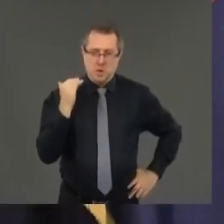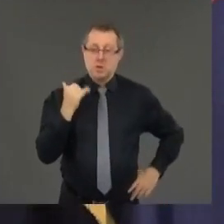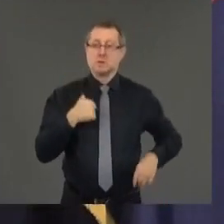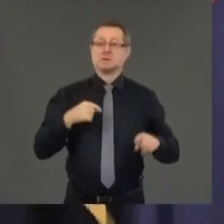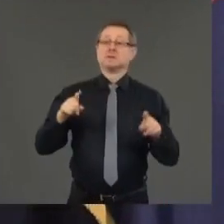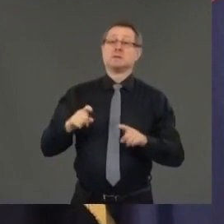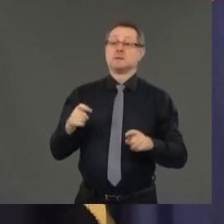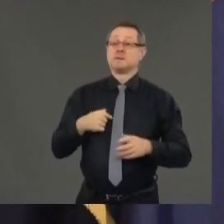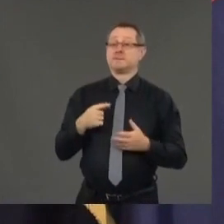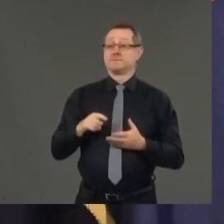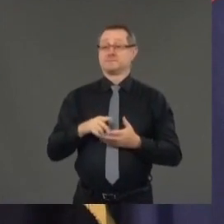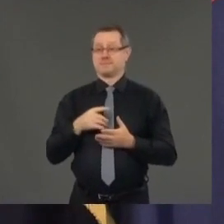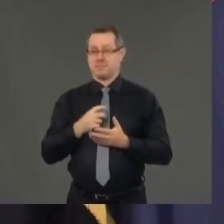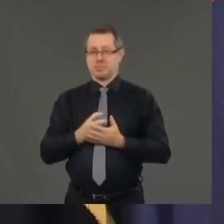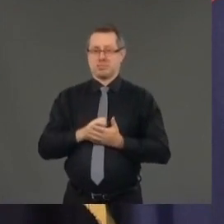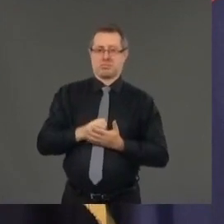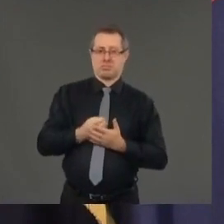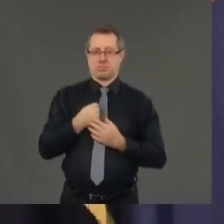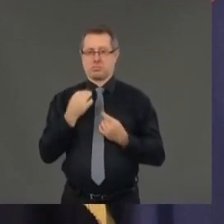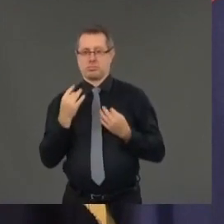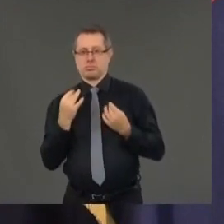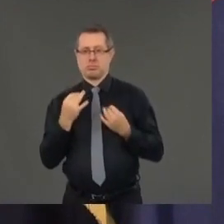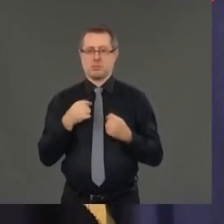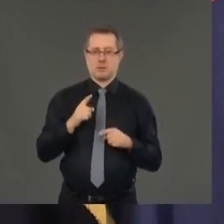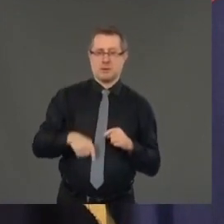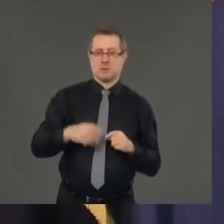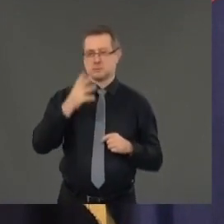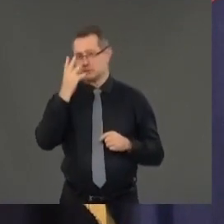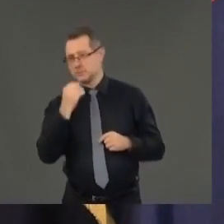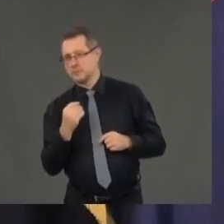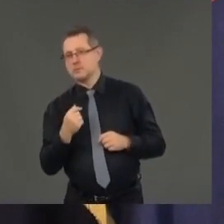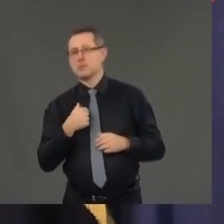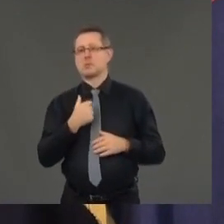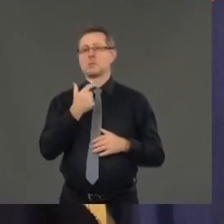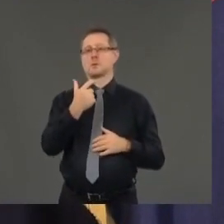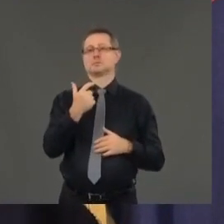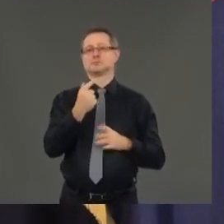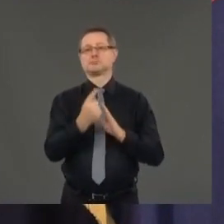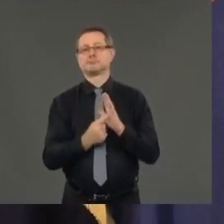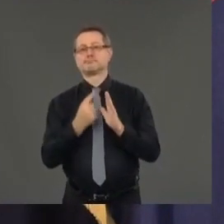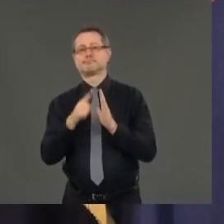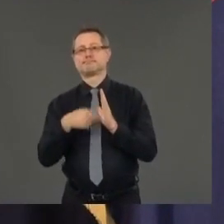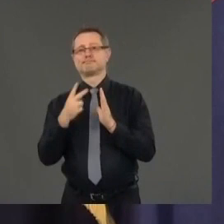MONITORED. I'LL TELL YOU WHY WE DID IT -- THERE HAVE BEEN -- IF YOU